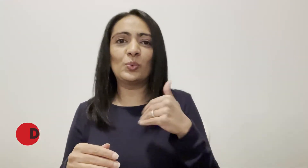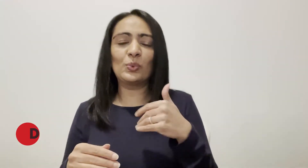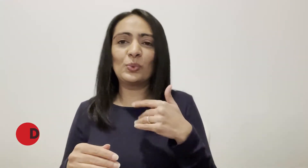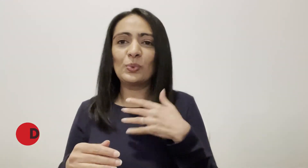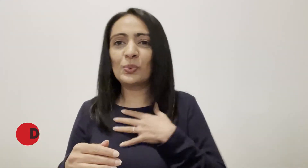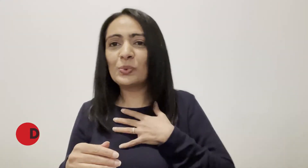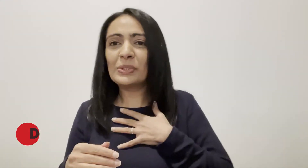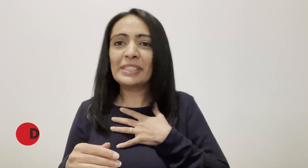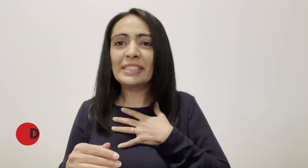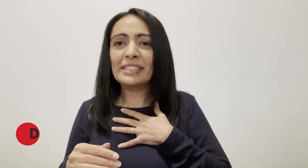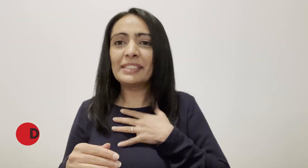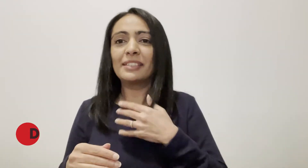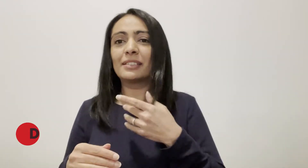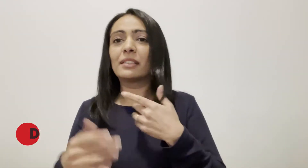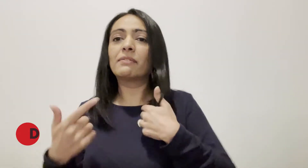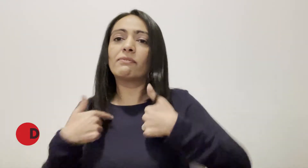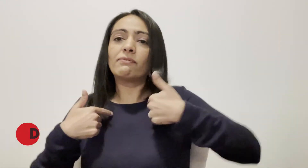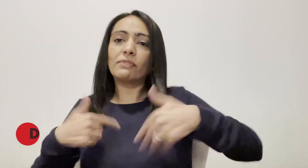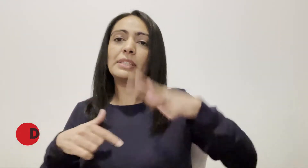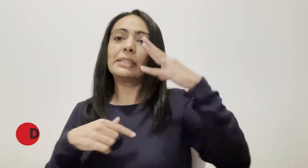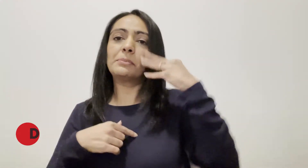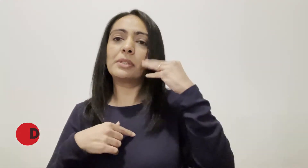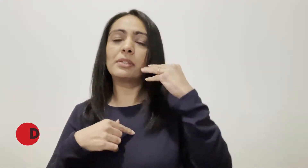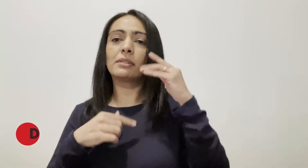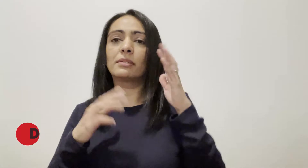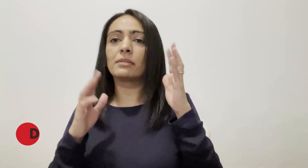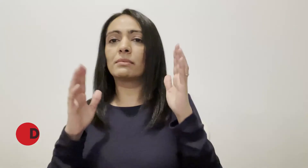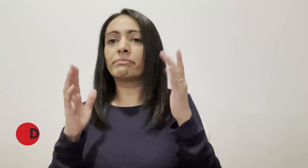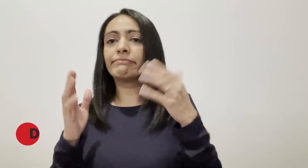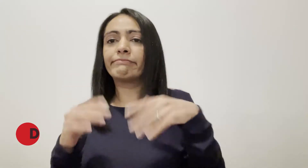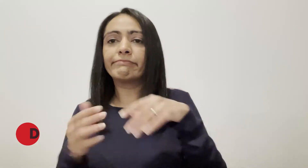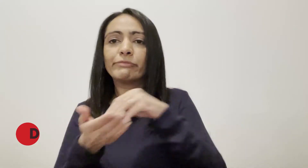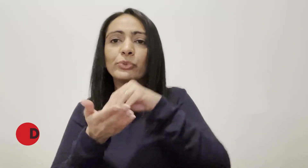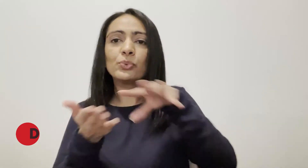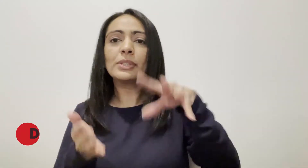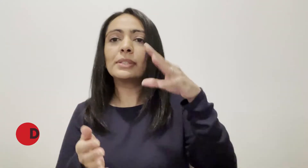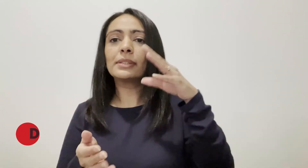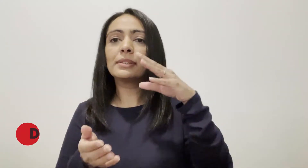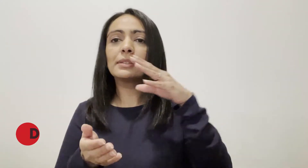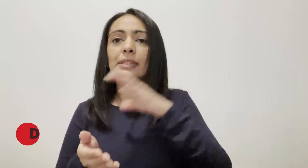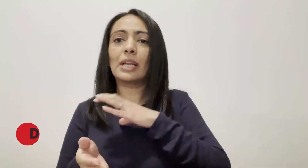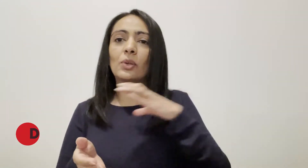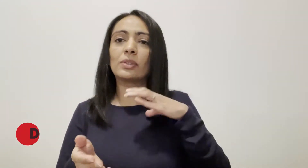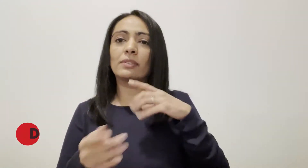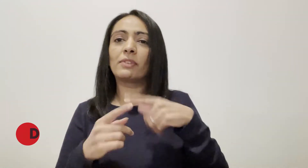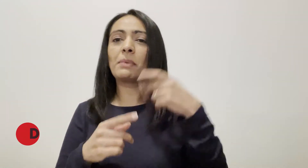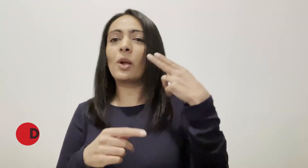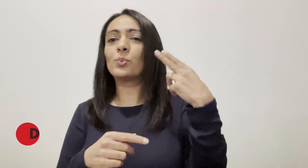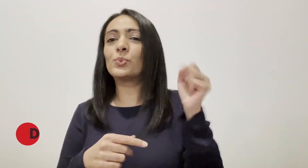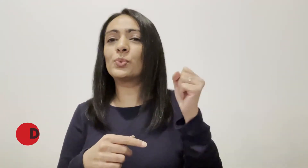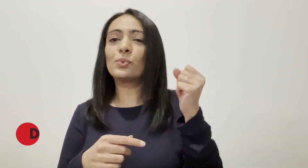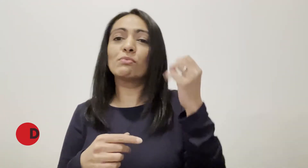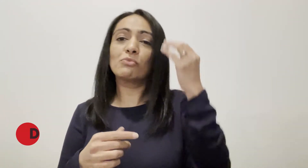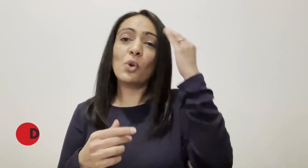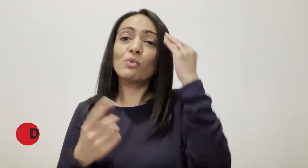I had past experience of serving on the student council in high school